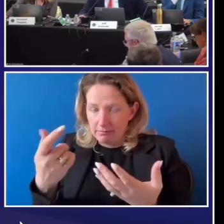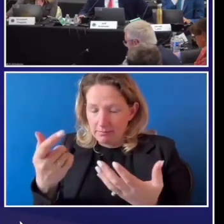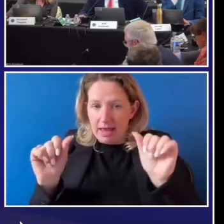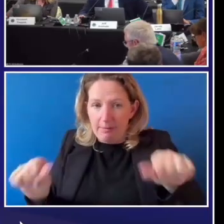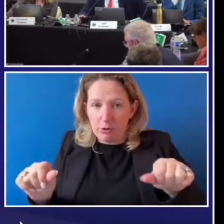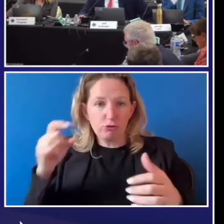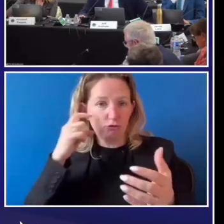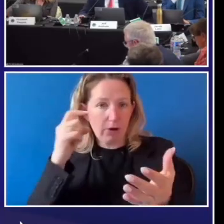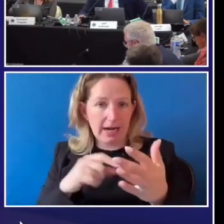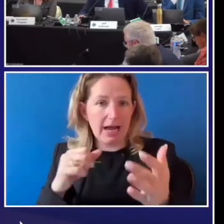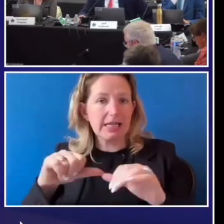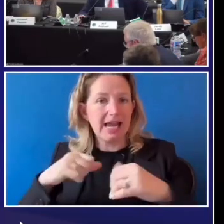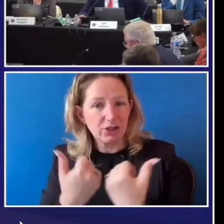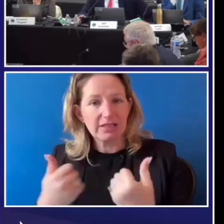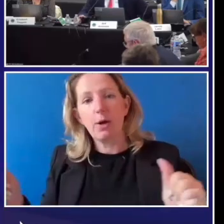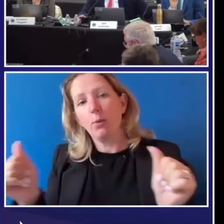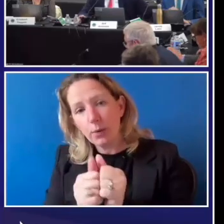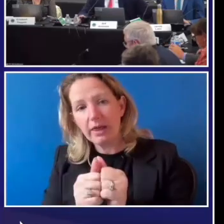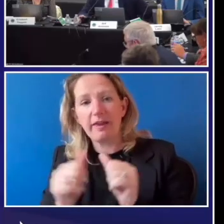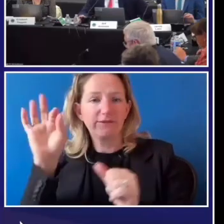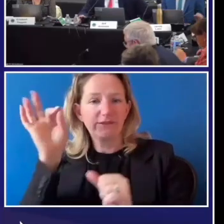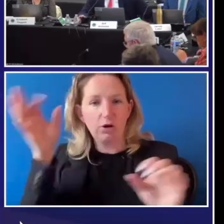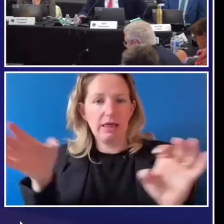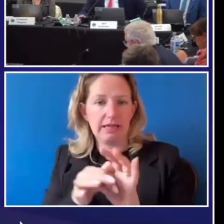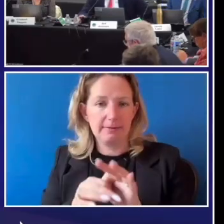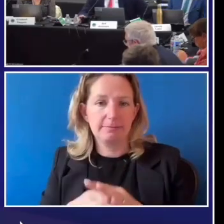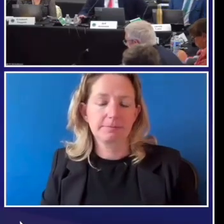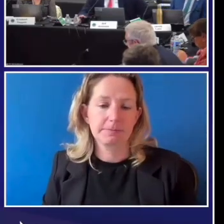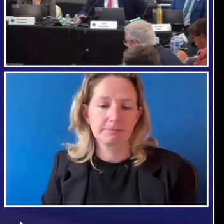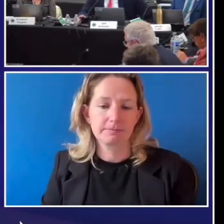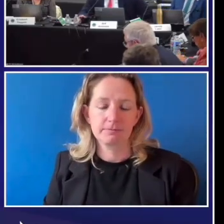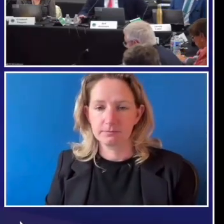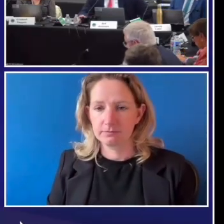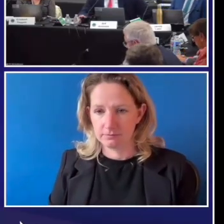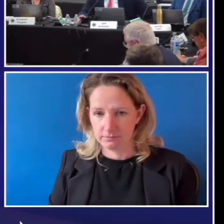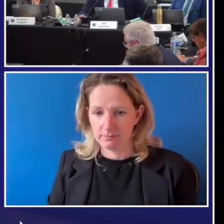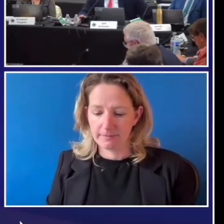Anything else to tee this up before I move to questions and comments? Um, yeah, the, just the,